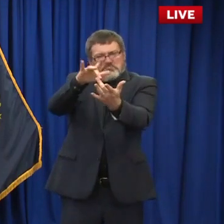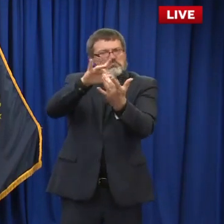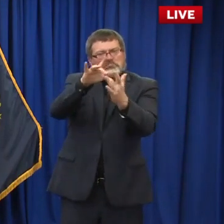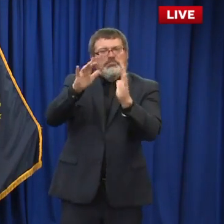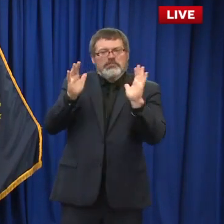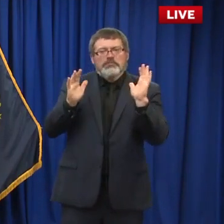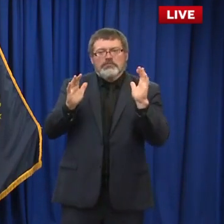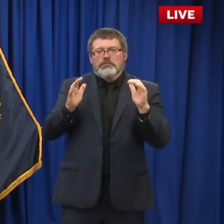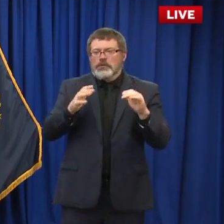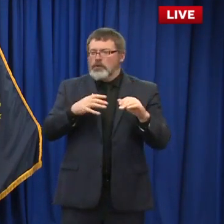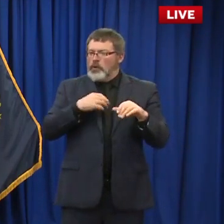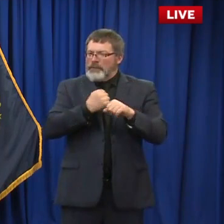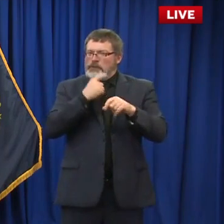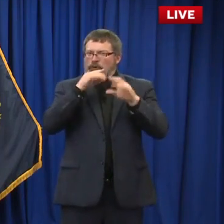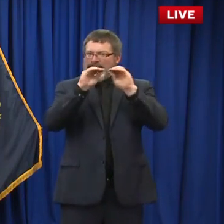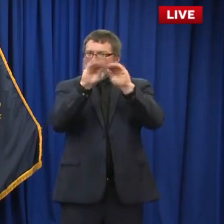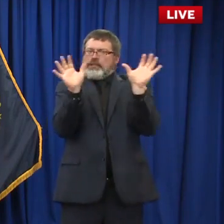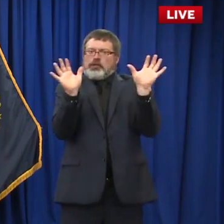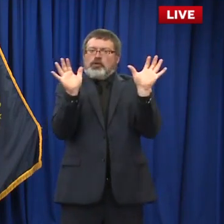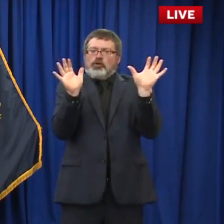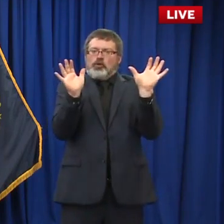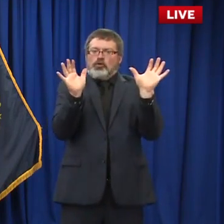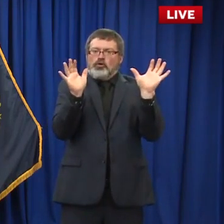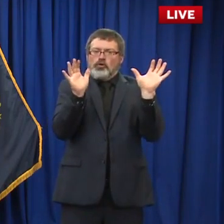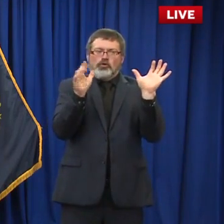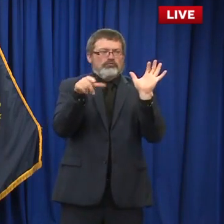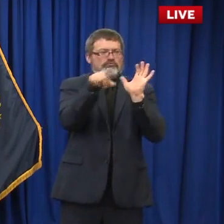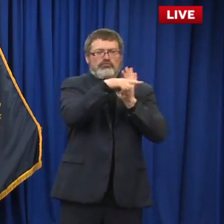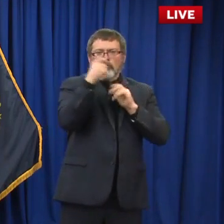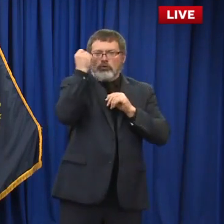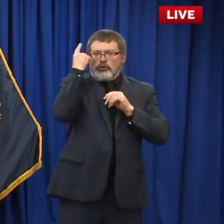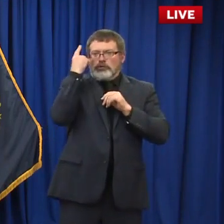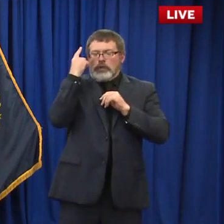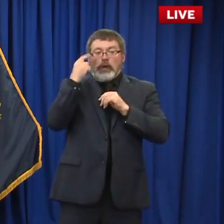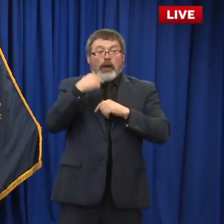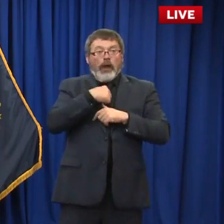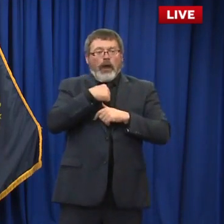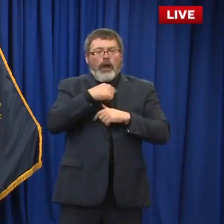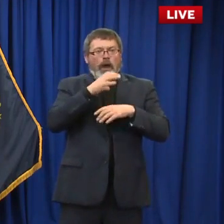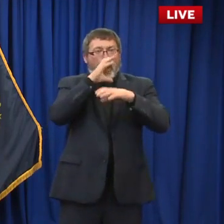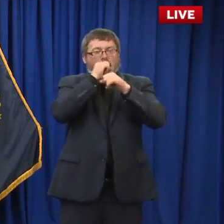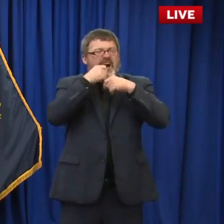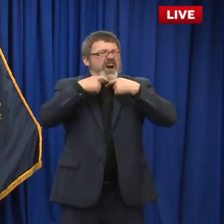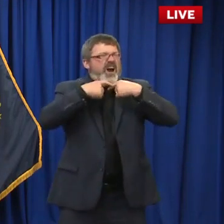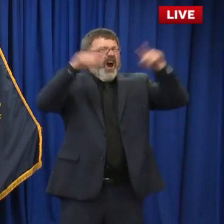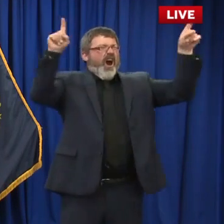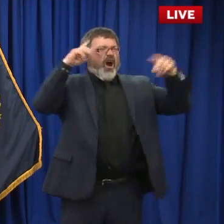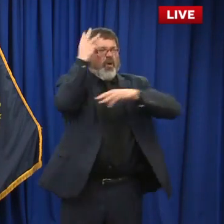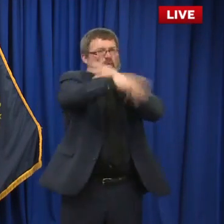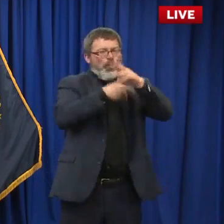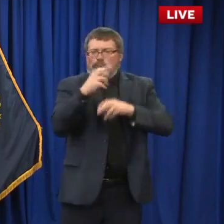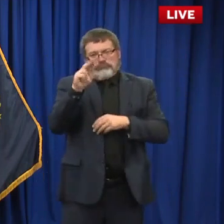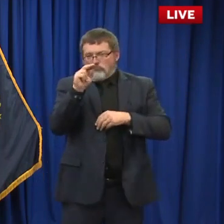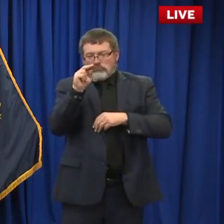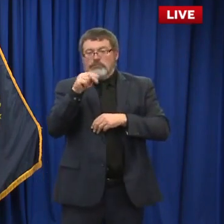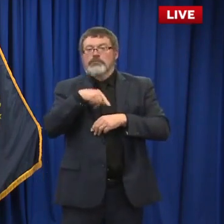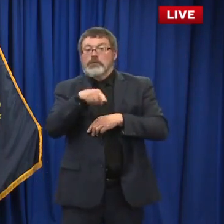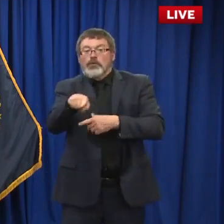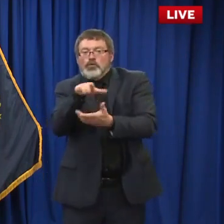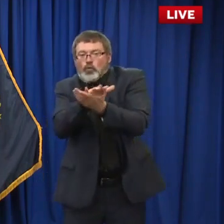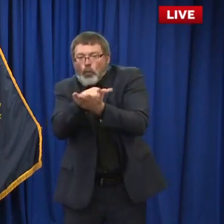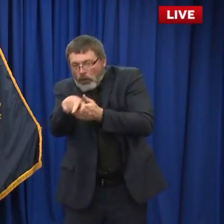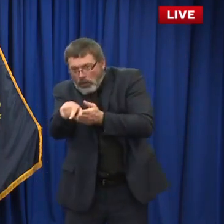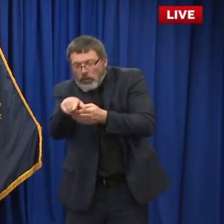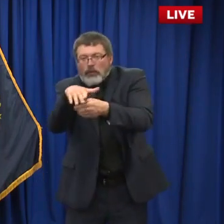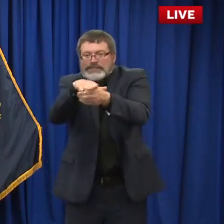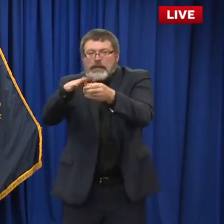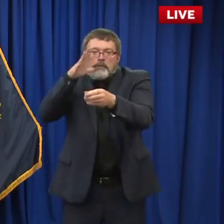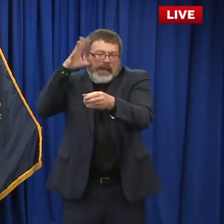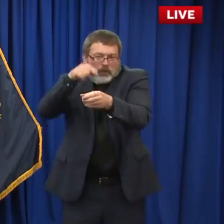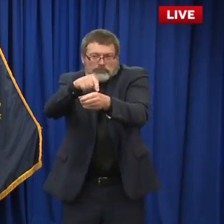IT'S BUILDING OFF WHAT WE'RE TRYING TO DO AT THE STATE LEVEL, BE VERY TRANSPARENT WITH WHAT WE DO, OBVIOUSLY MAINTAINING INDIVIDUALIZED PRIVACY ISSUES AROUND THE -- THESE ARE HEALTH